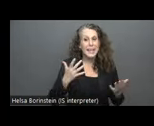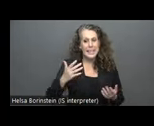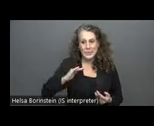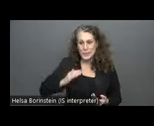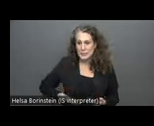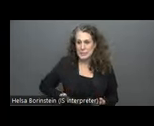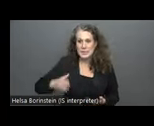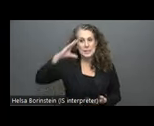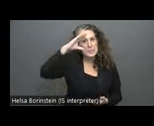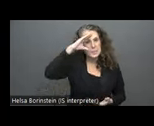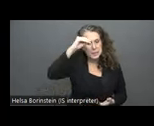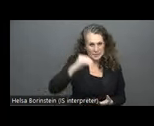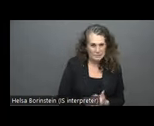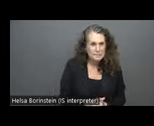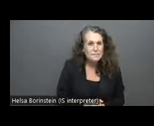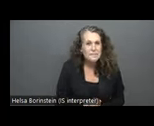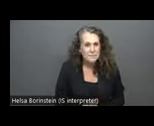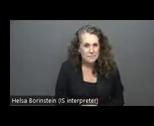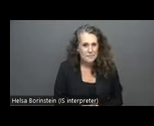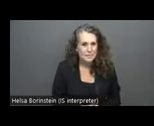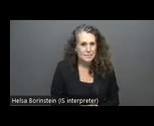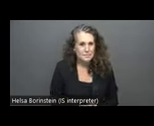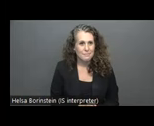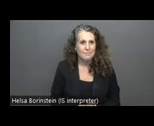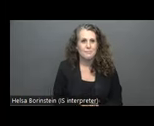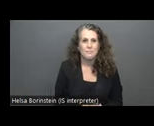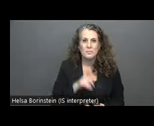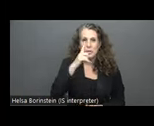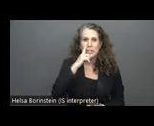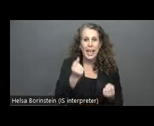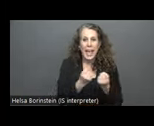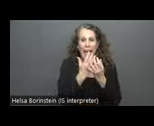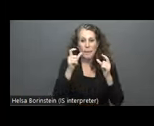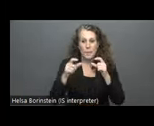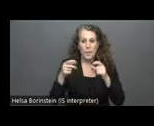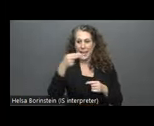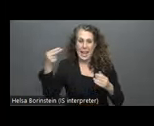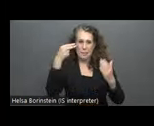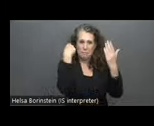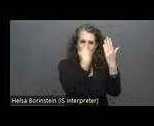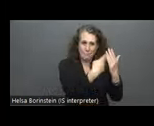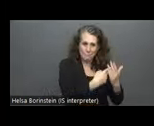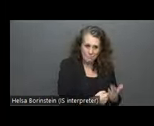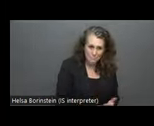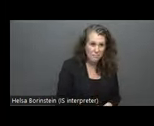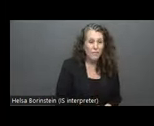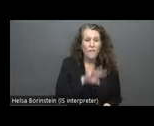it came up a company in Waco on our almost, you know, found your Fat Joe you they they